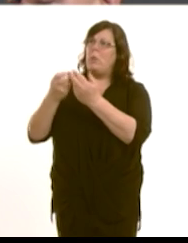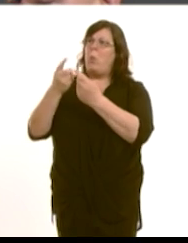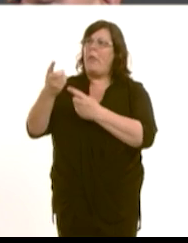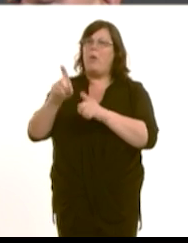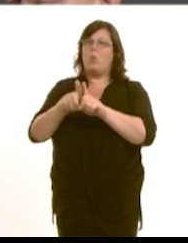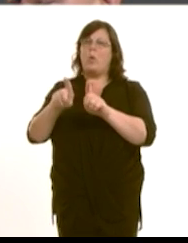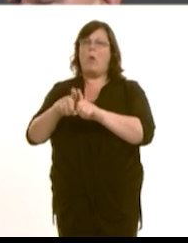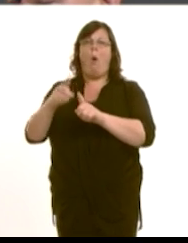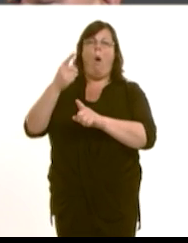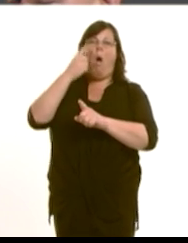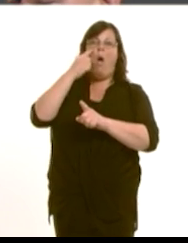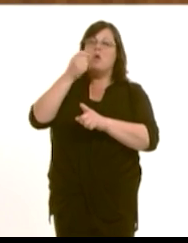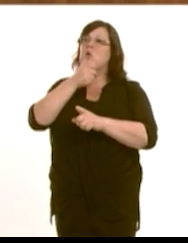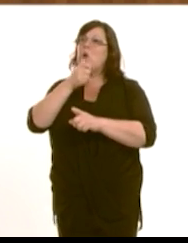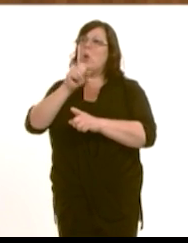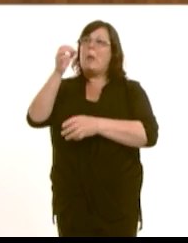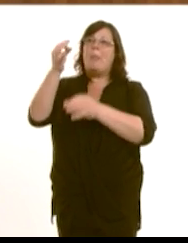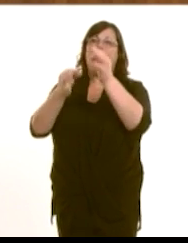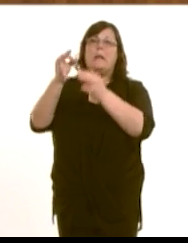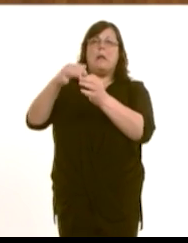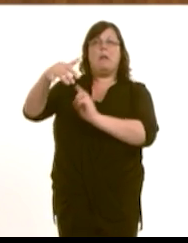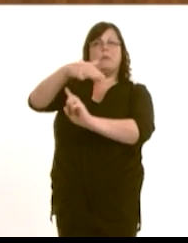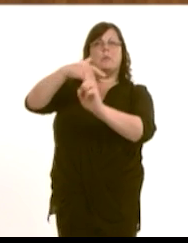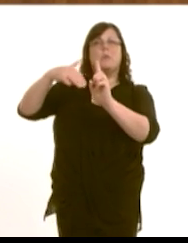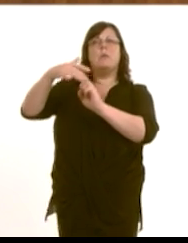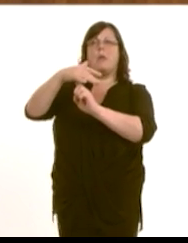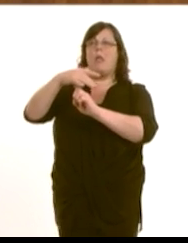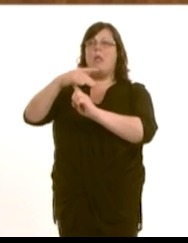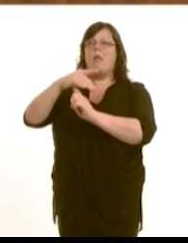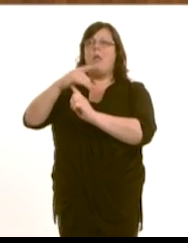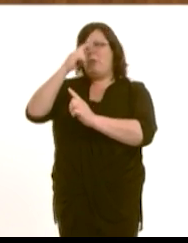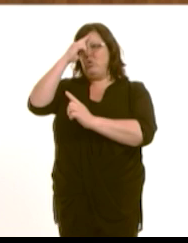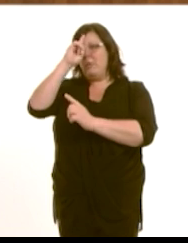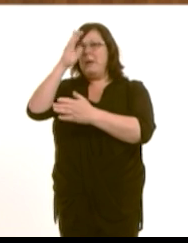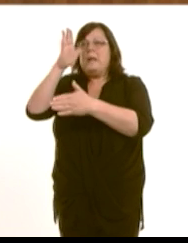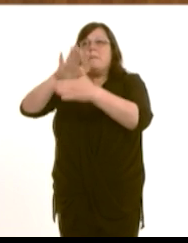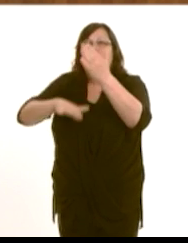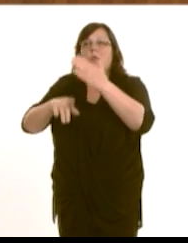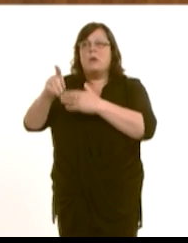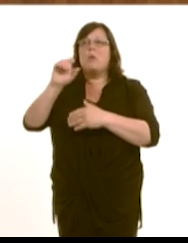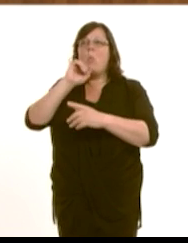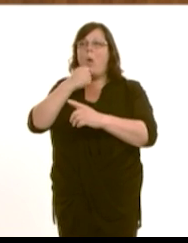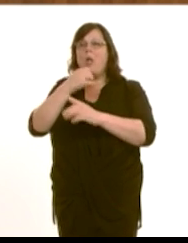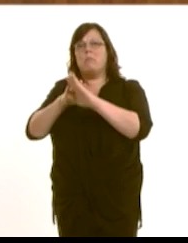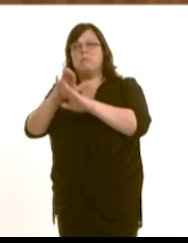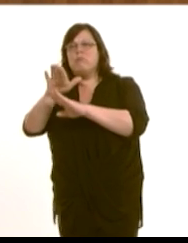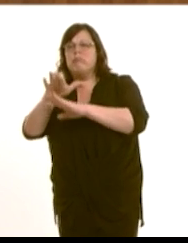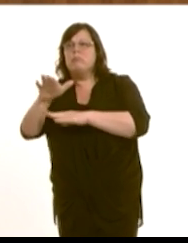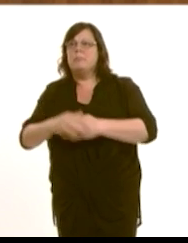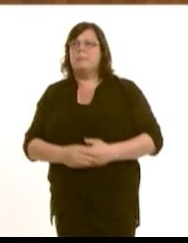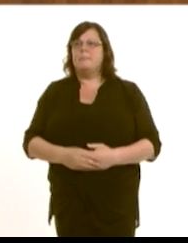the political clout that Germany is clearly going to have in the EU in the years to come?